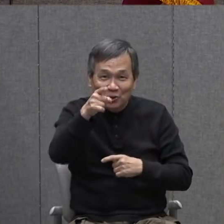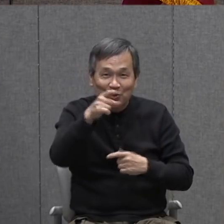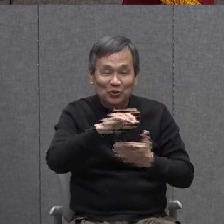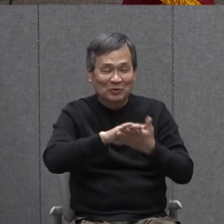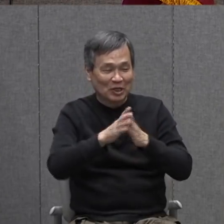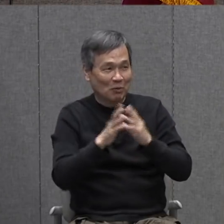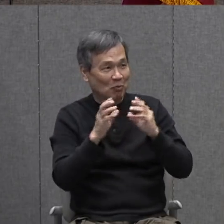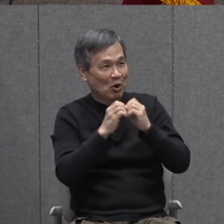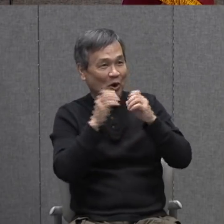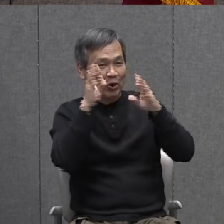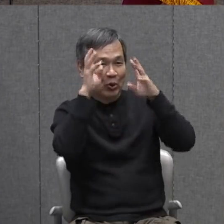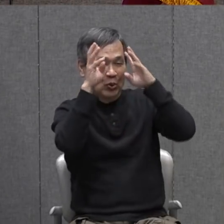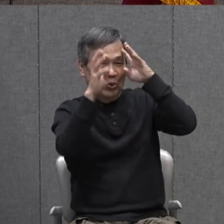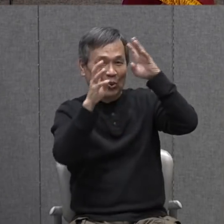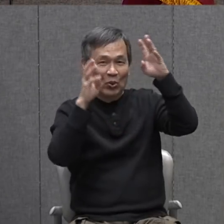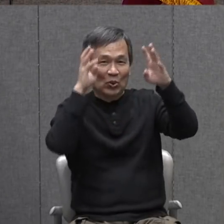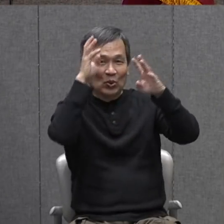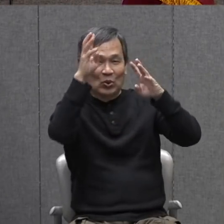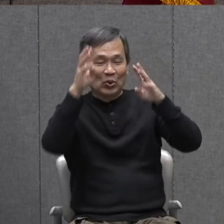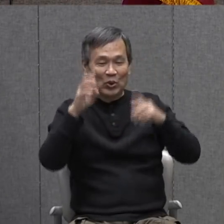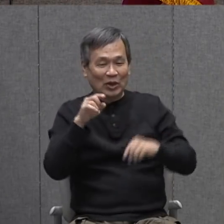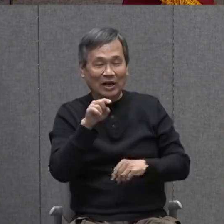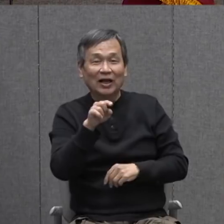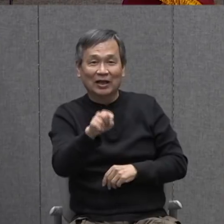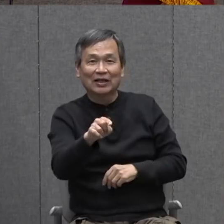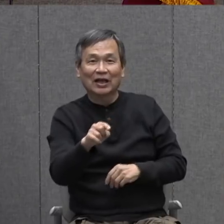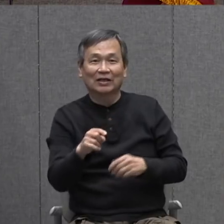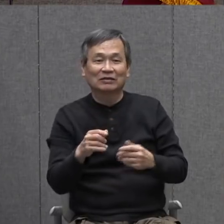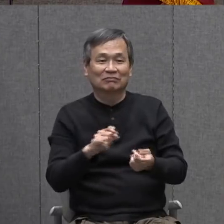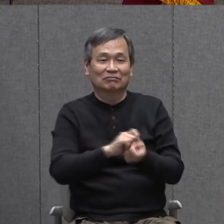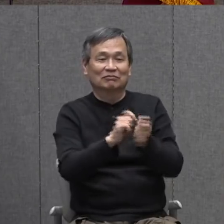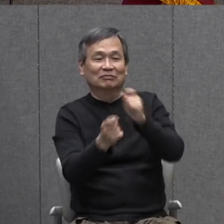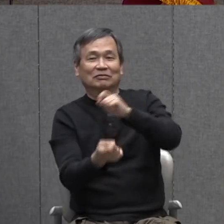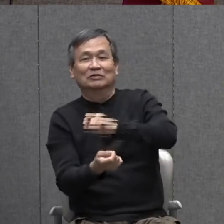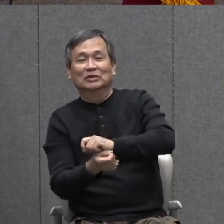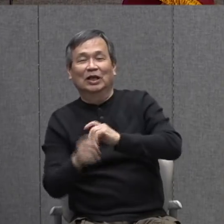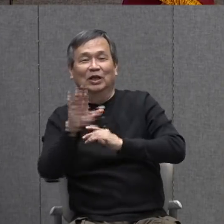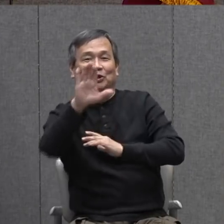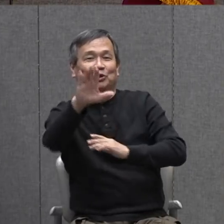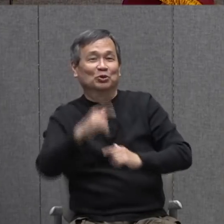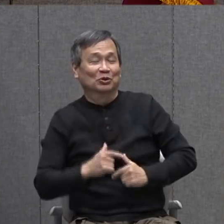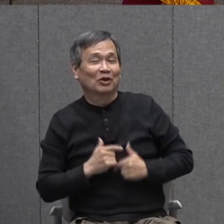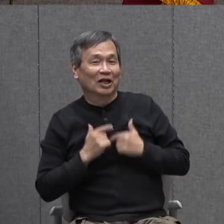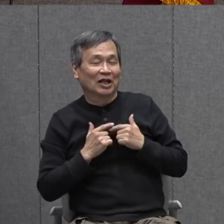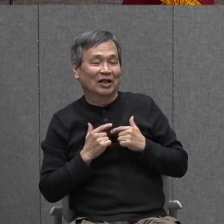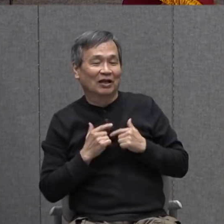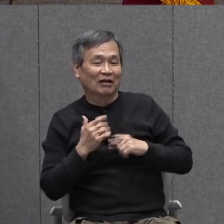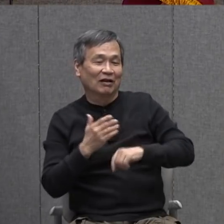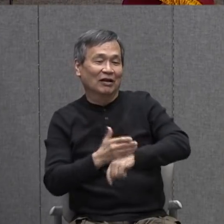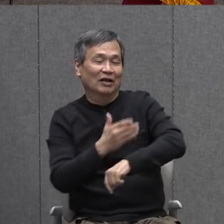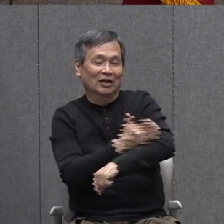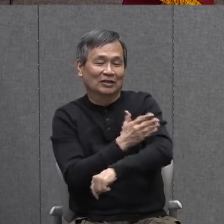man, we really turn our lives around for the better. The more creative we can think the more places we can go.